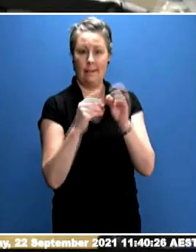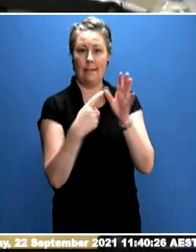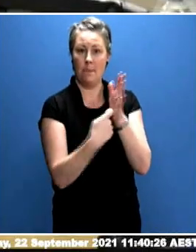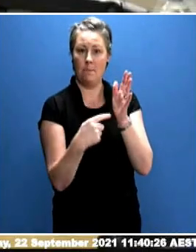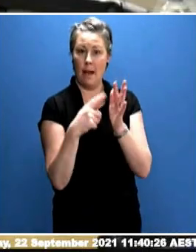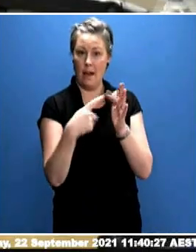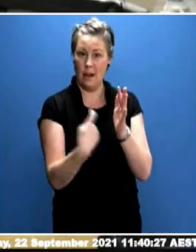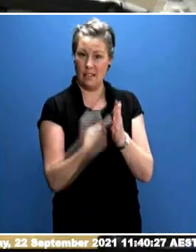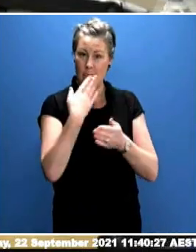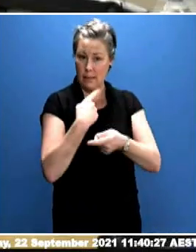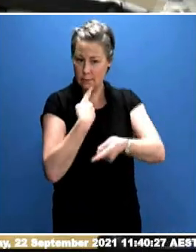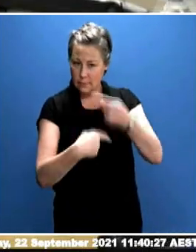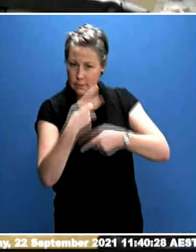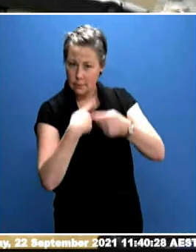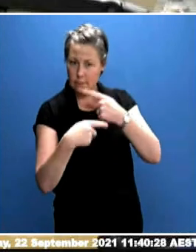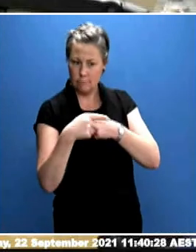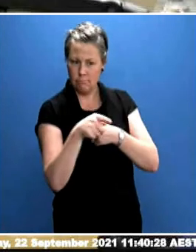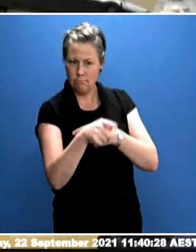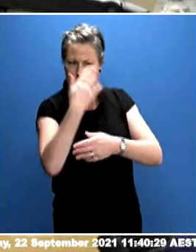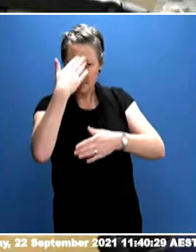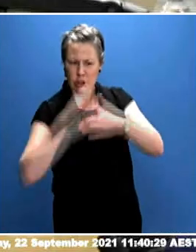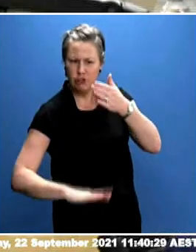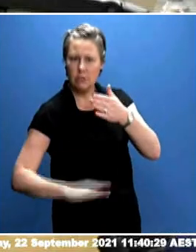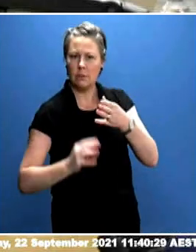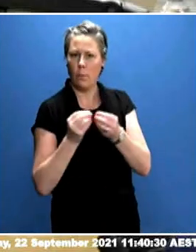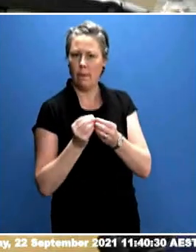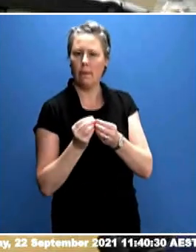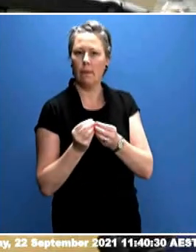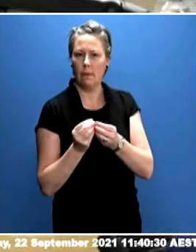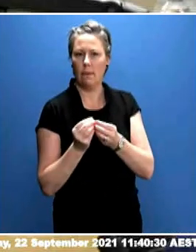us what your particular involvement and experience is in respect of